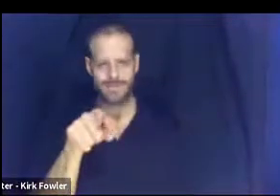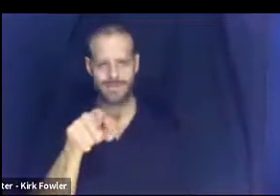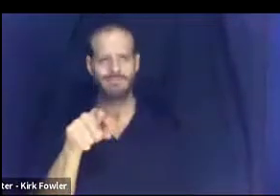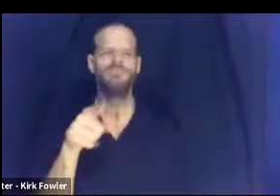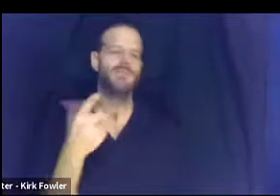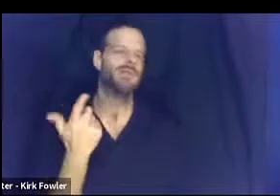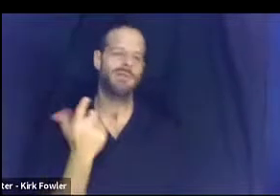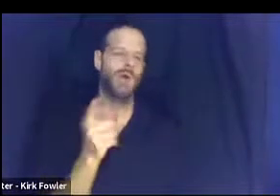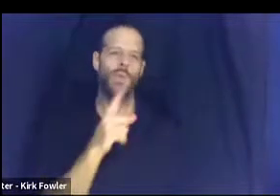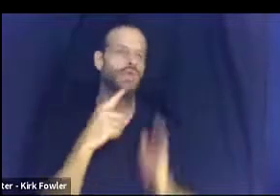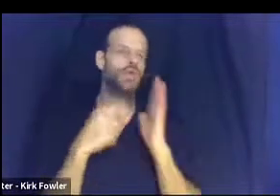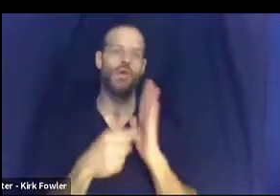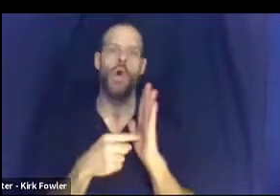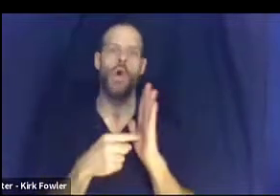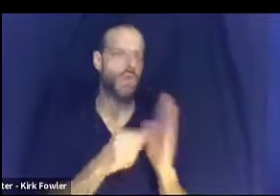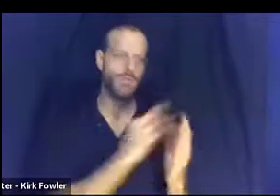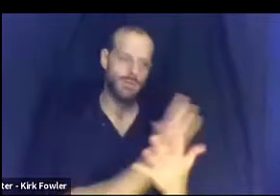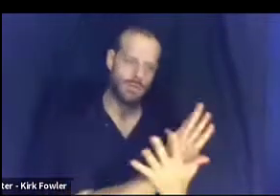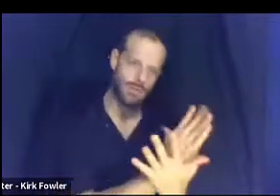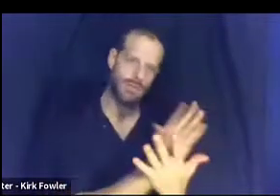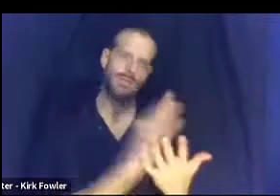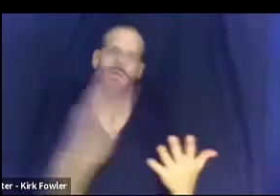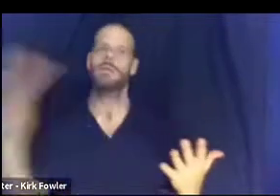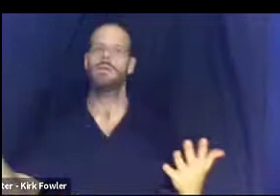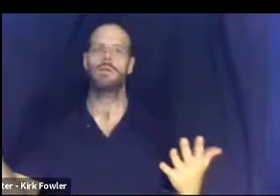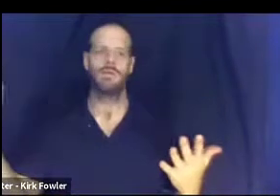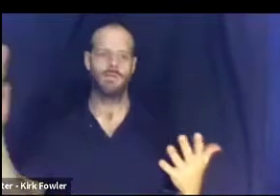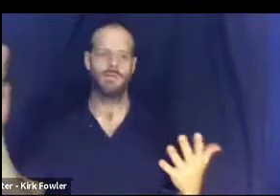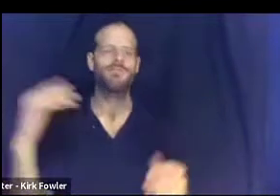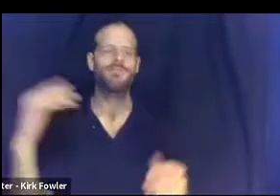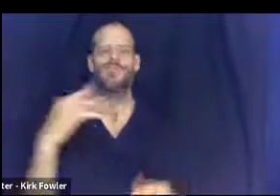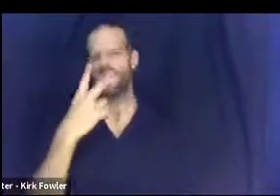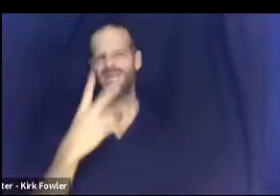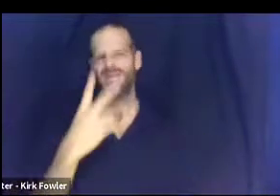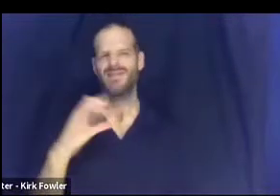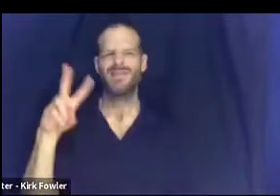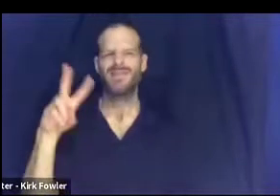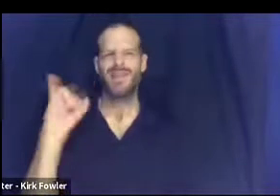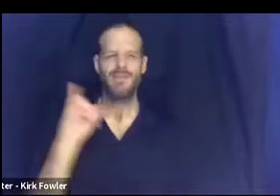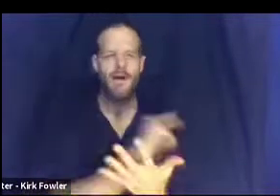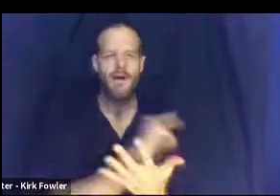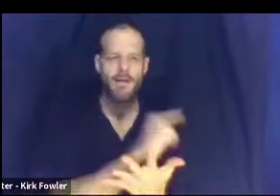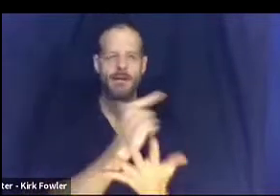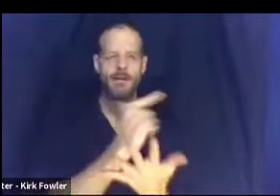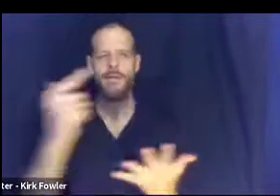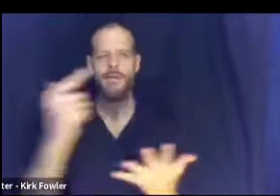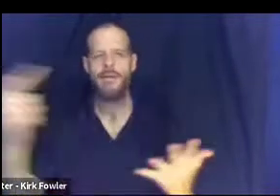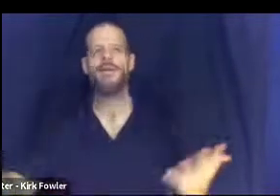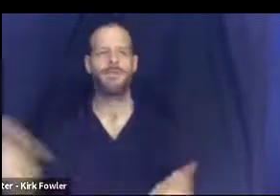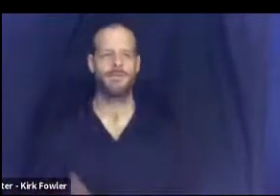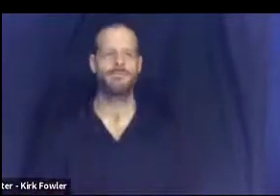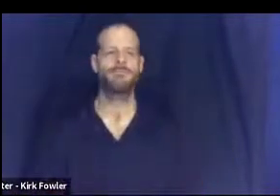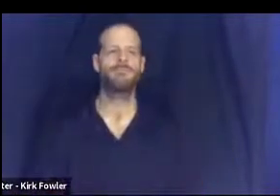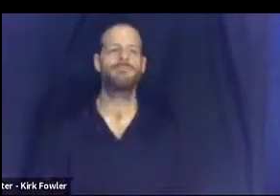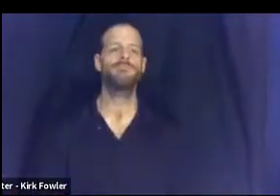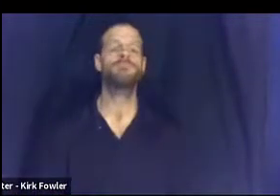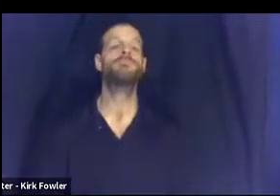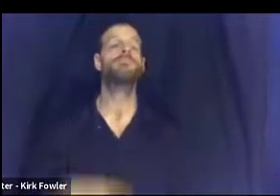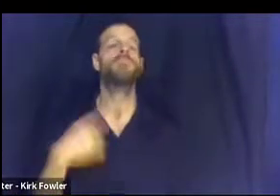And you can see the CVI specific adaptations here too. There's also a great example by Rachel Bennett